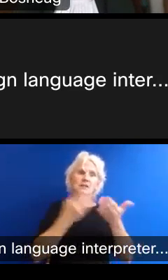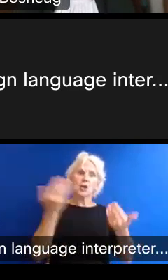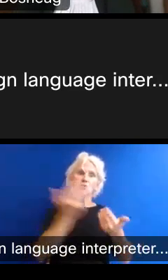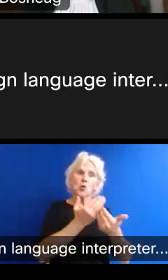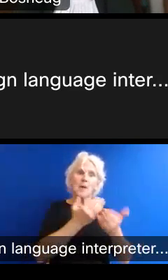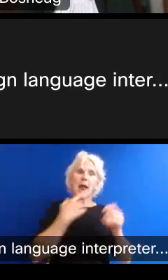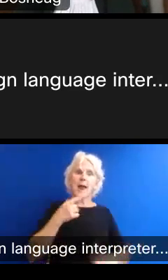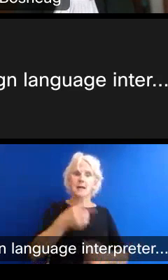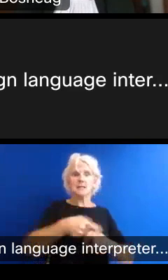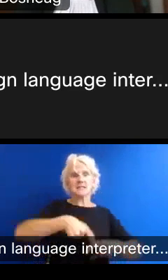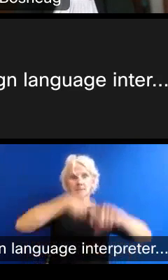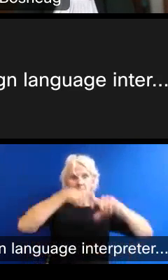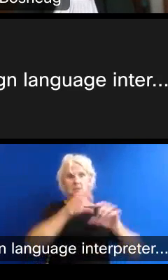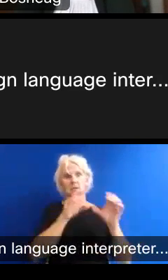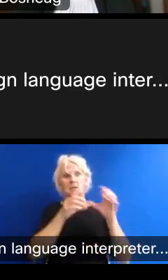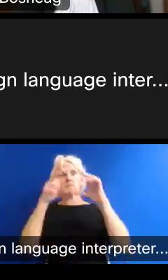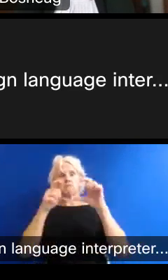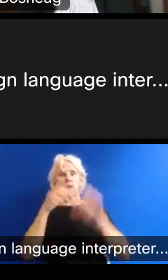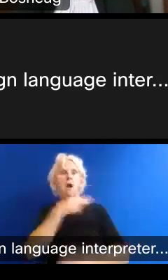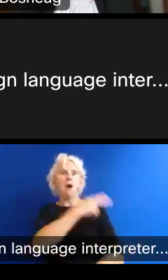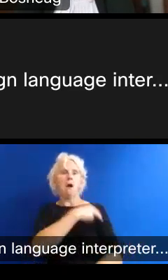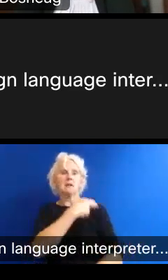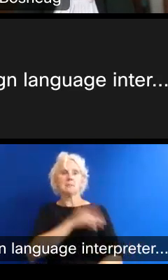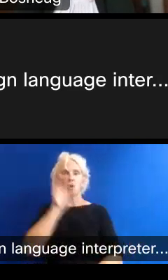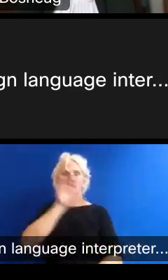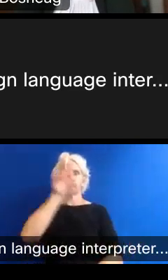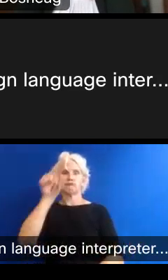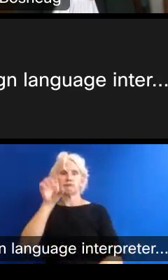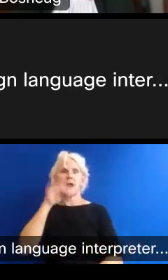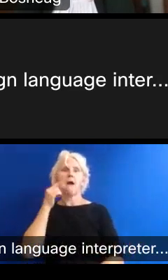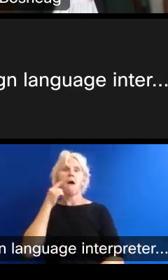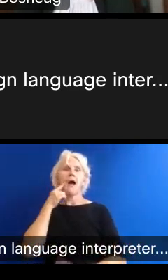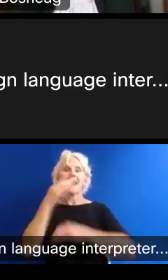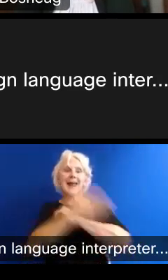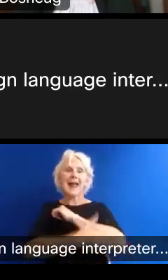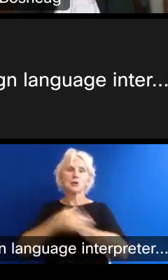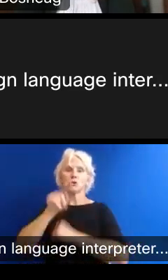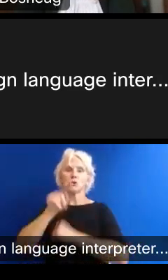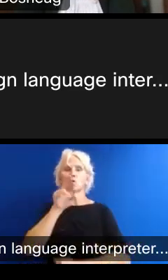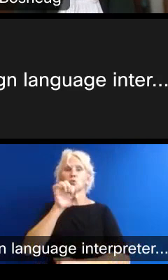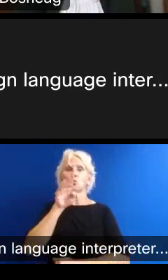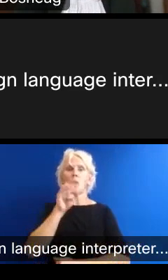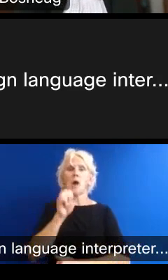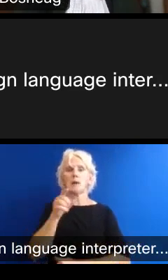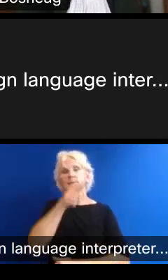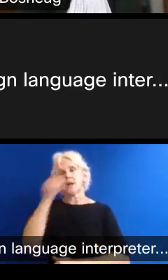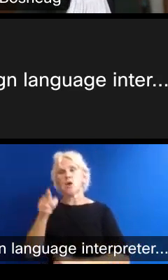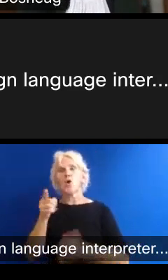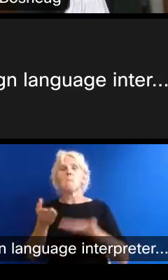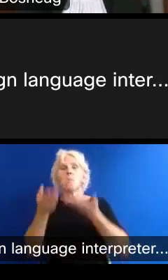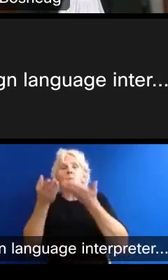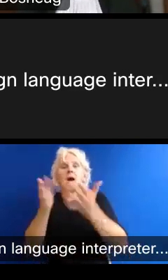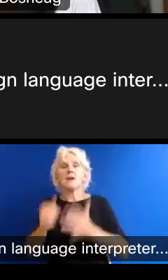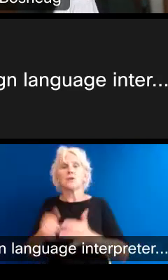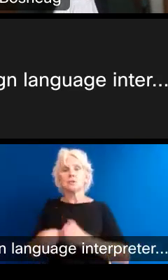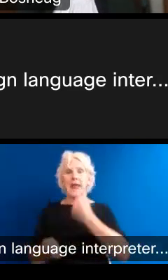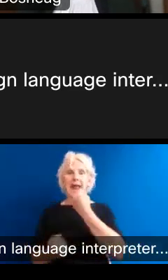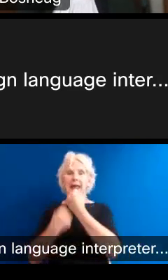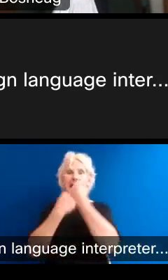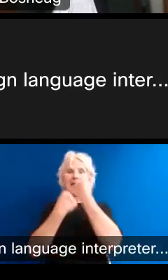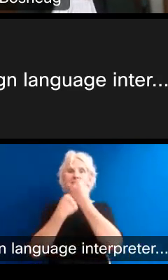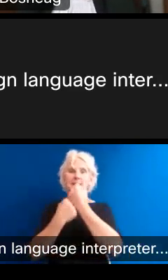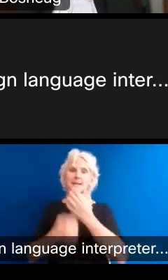counties and tribes, providers, advocates, parents, legal guardians and family,